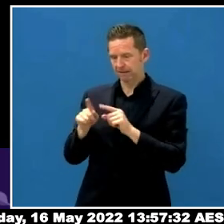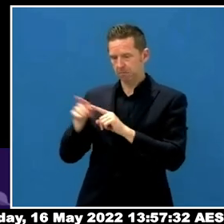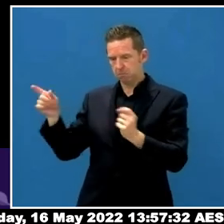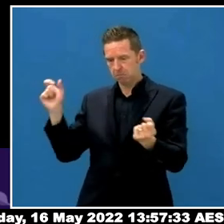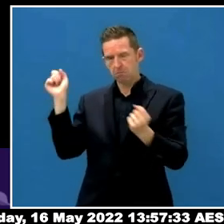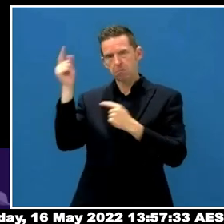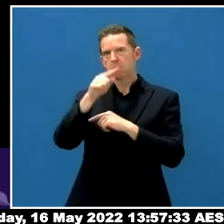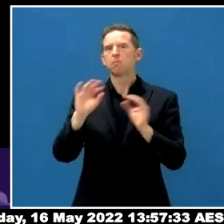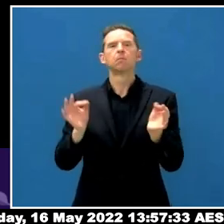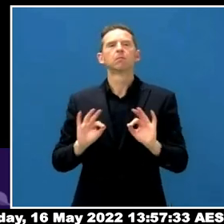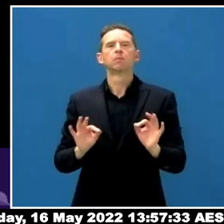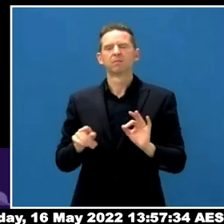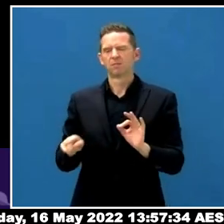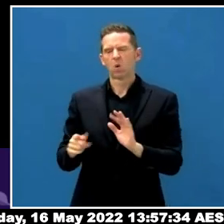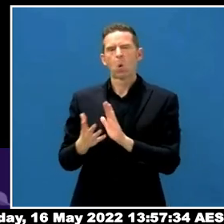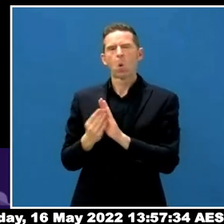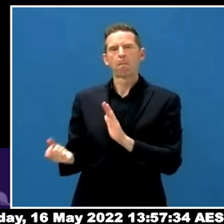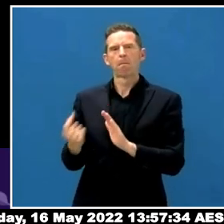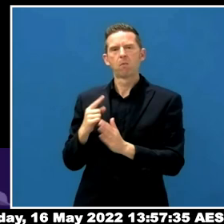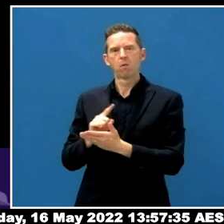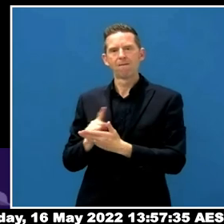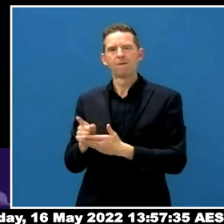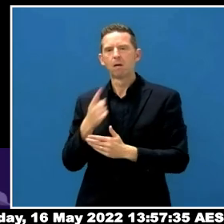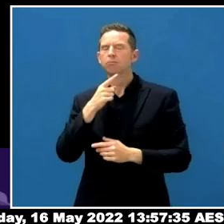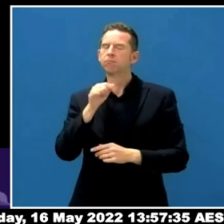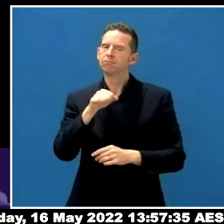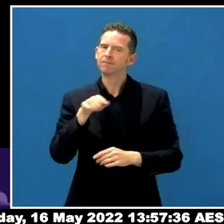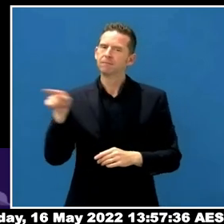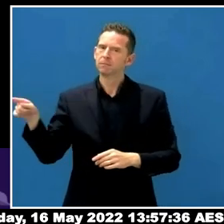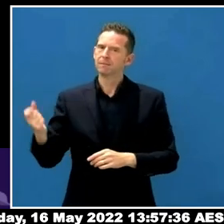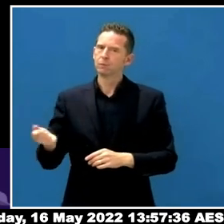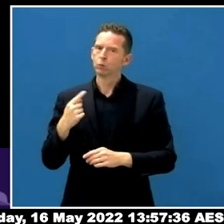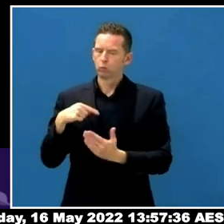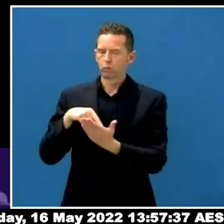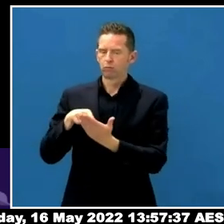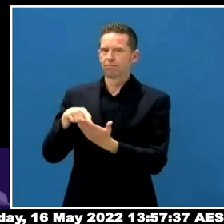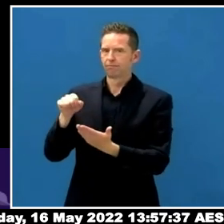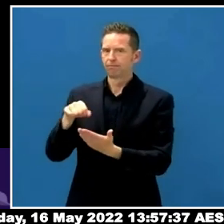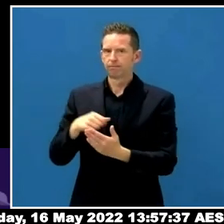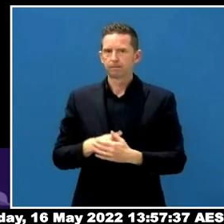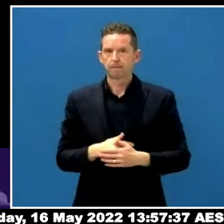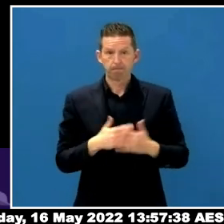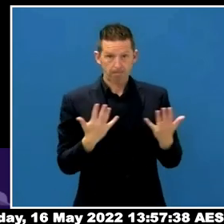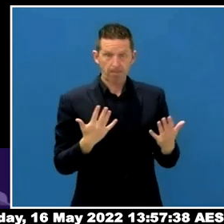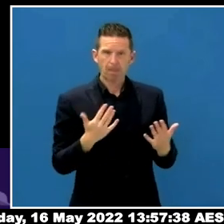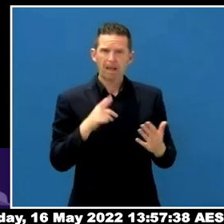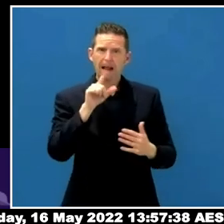She sent that to me, yeah. And by 11 November, had you withdrawn him from Afford?